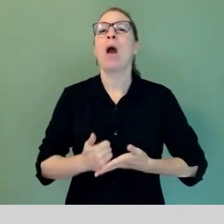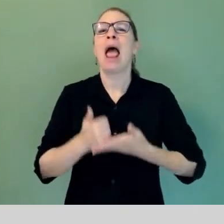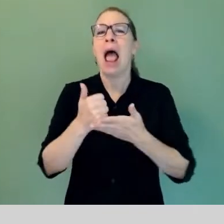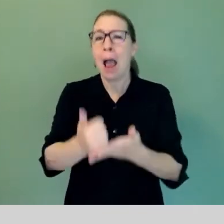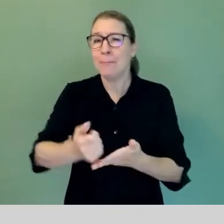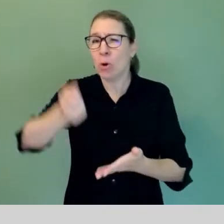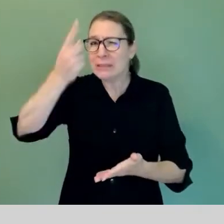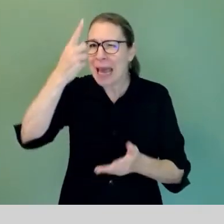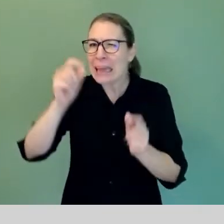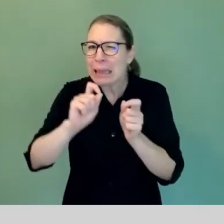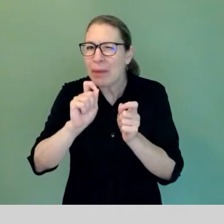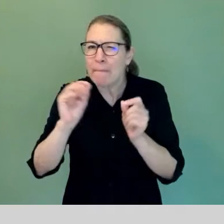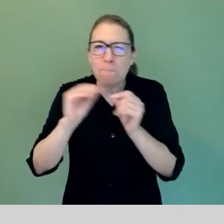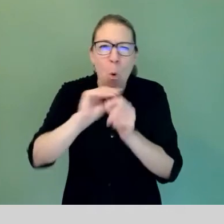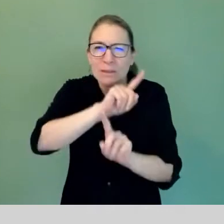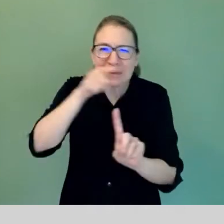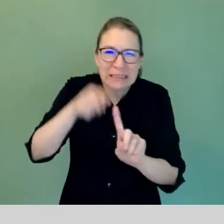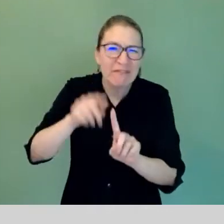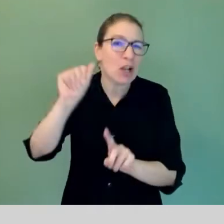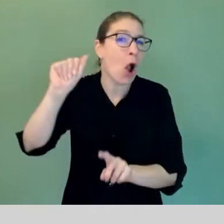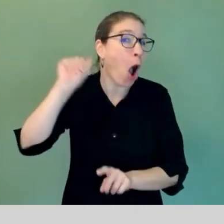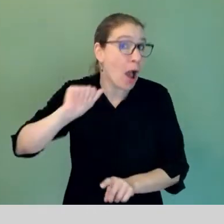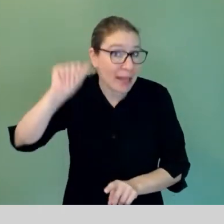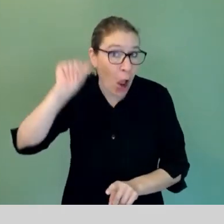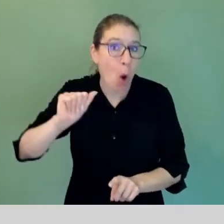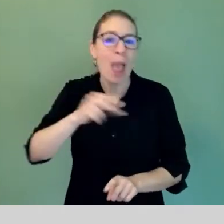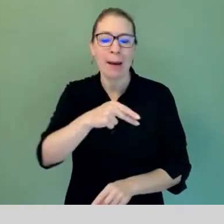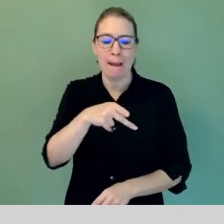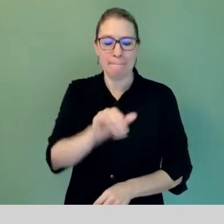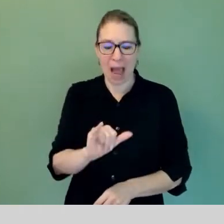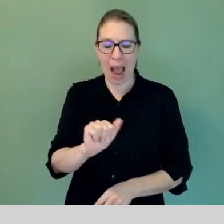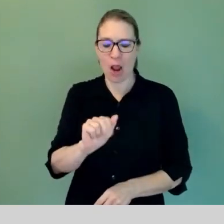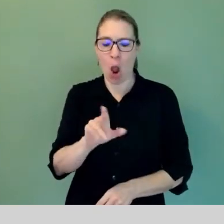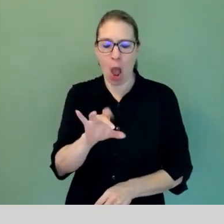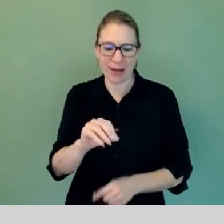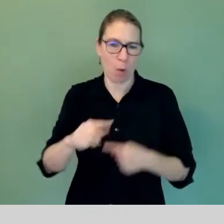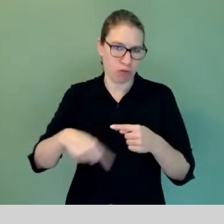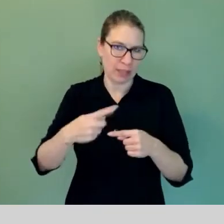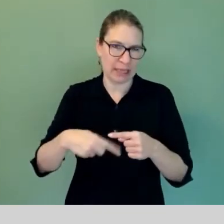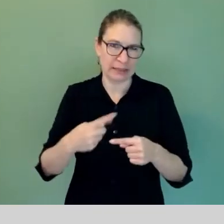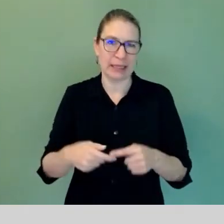So now this is the same diagram, but very specific to audio and Pi Audio Processing Library.